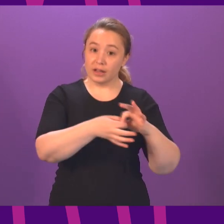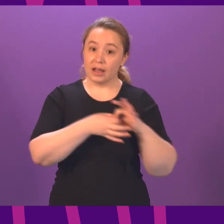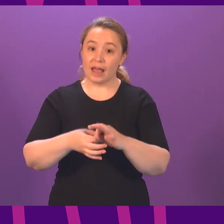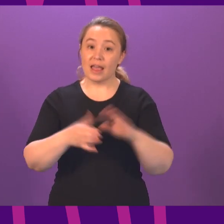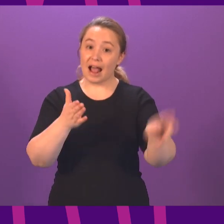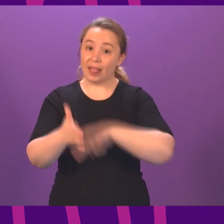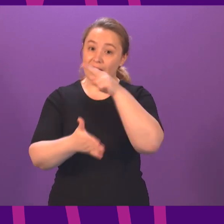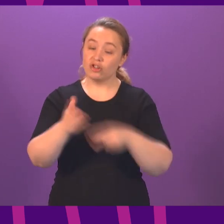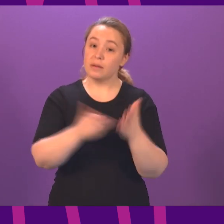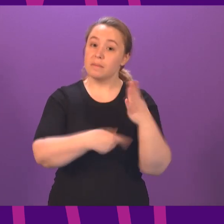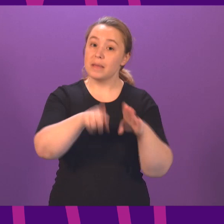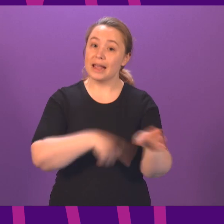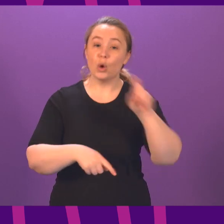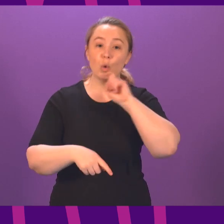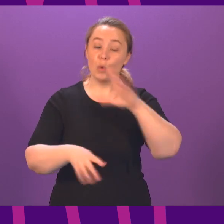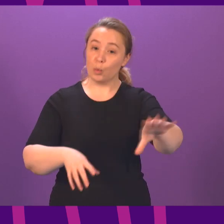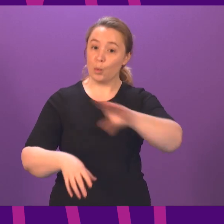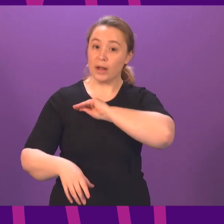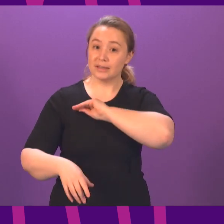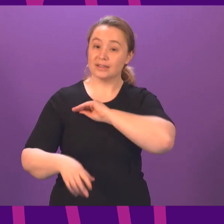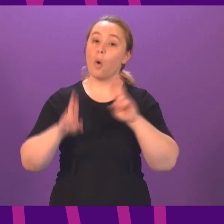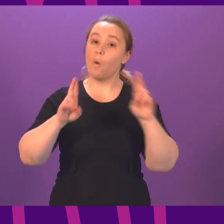election in May, we know that that policy will be implemented.